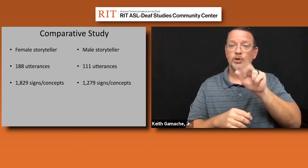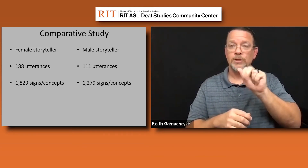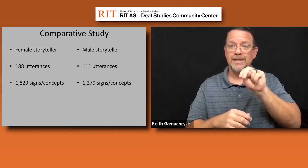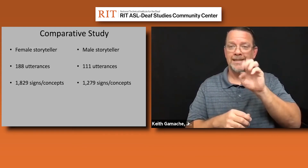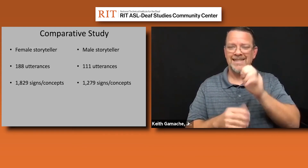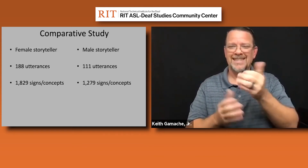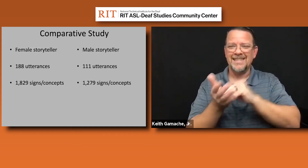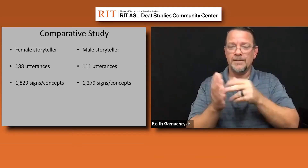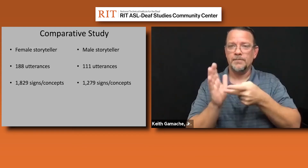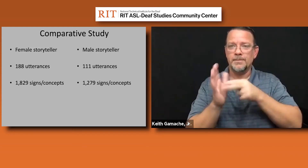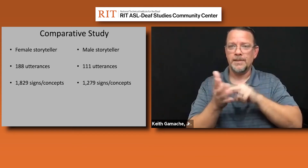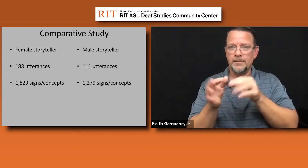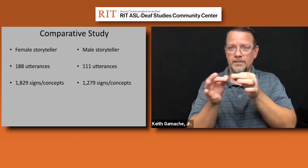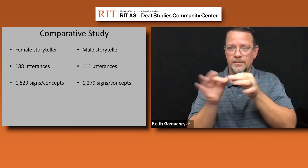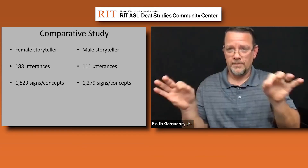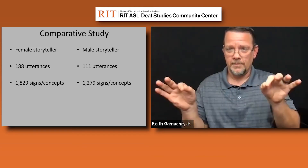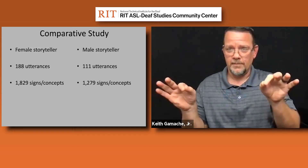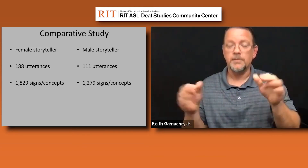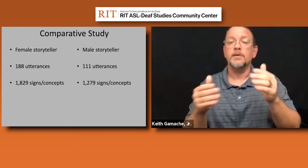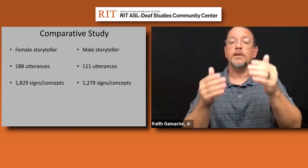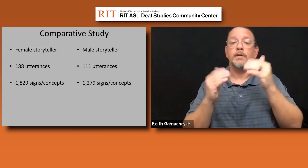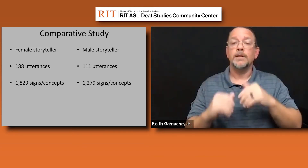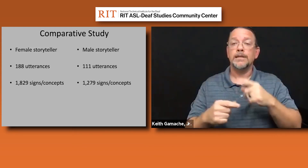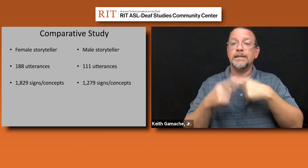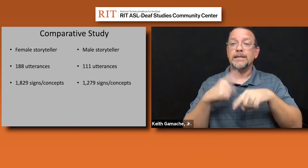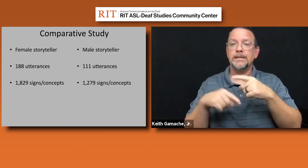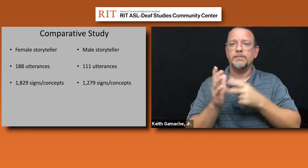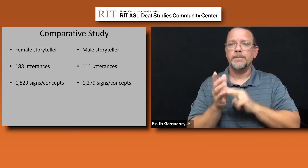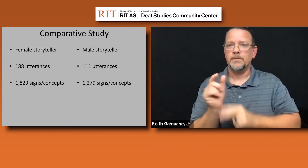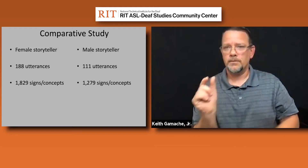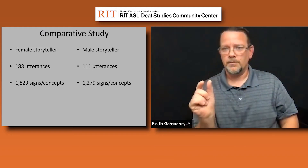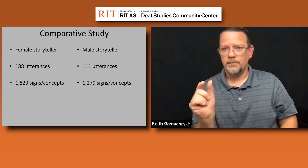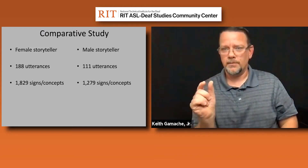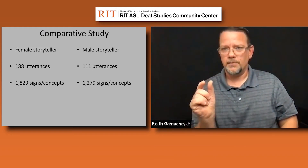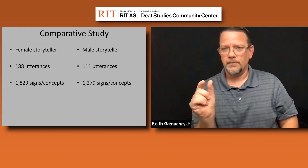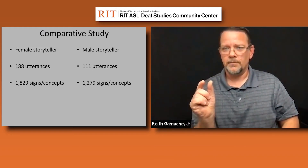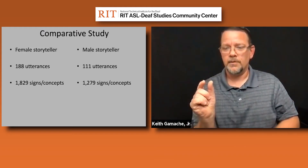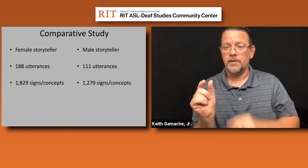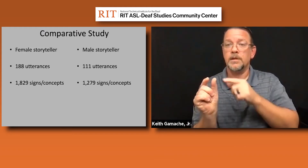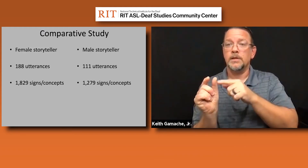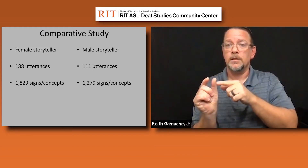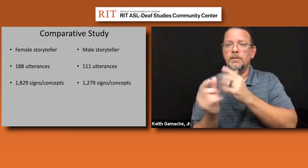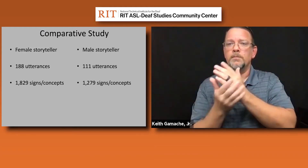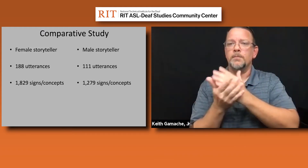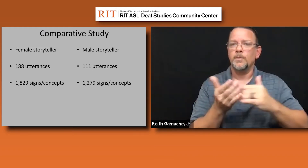Now remember, utterances, again, basically means sentence, but a sign is a word